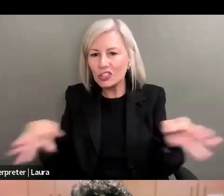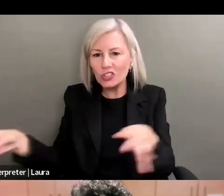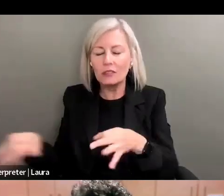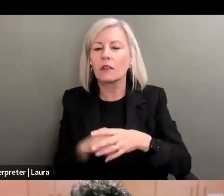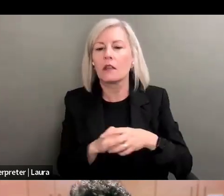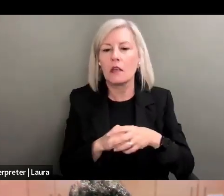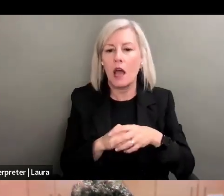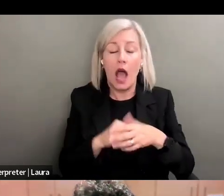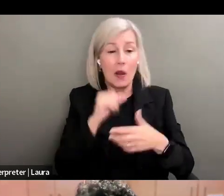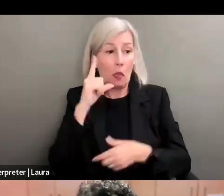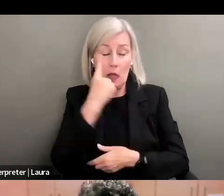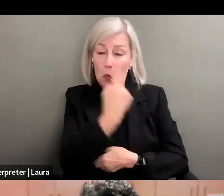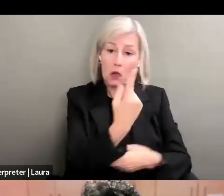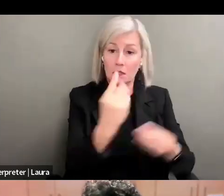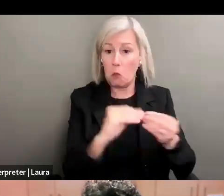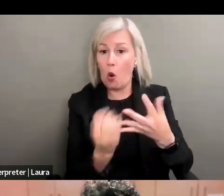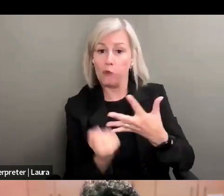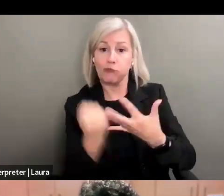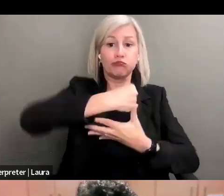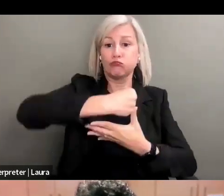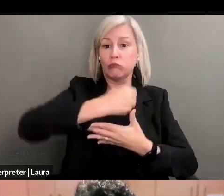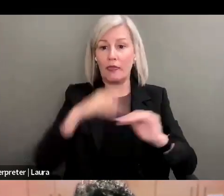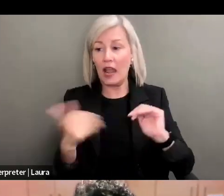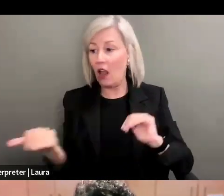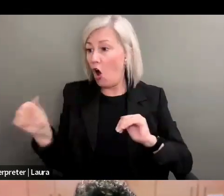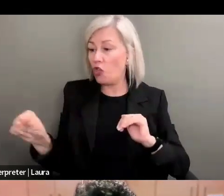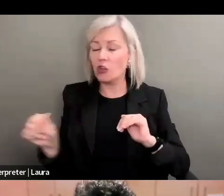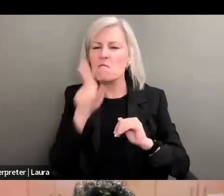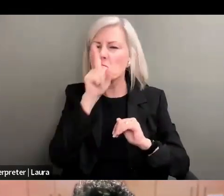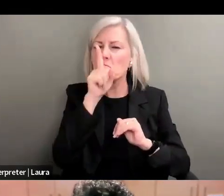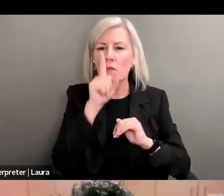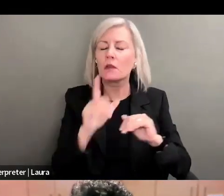than another. I think what's important is that we all understand what our how